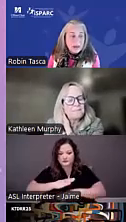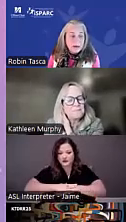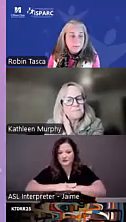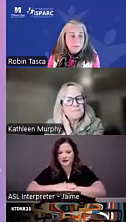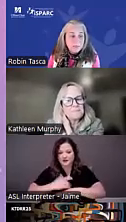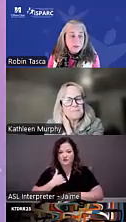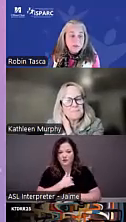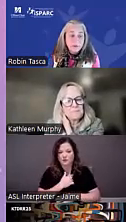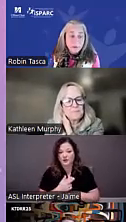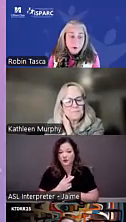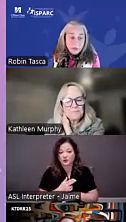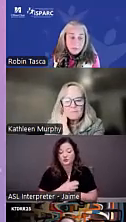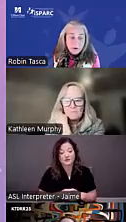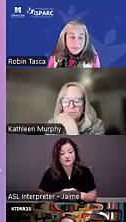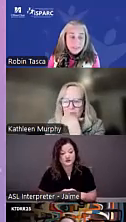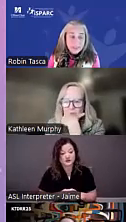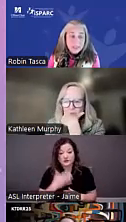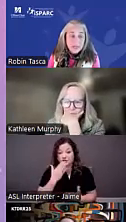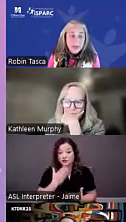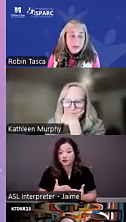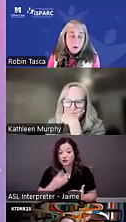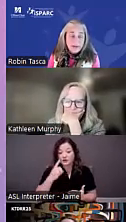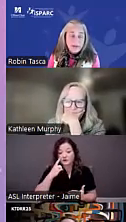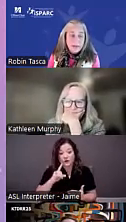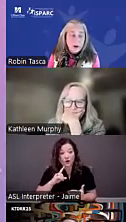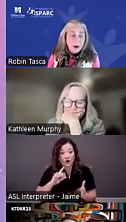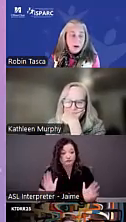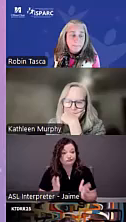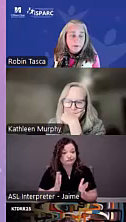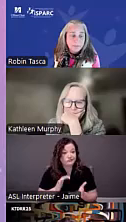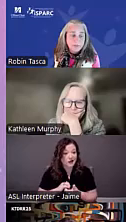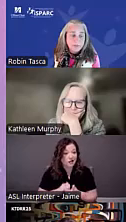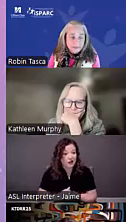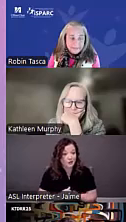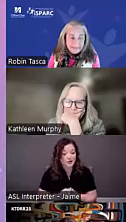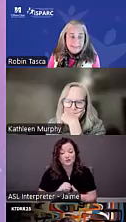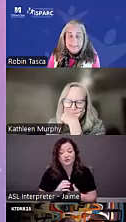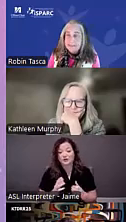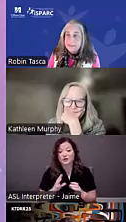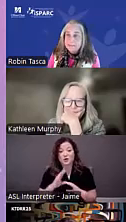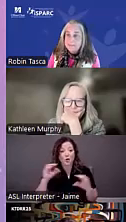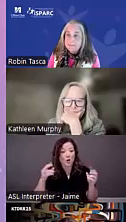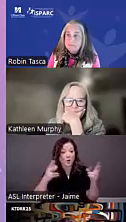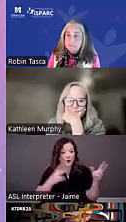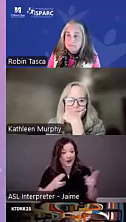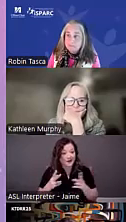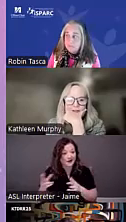It is good for remote collaboration and co-editing on multiple devices.